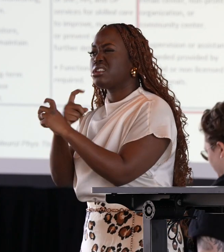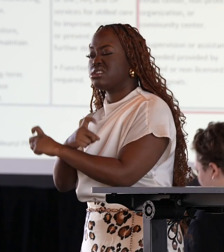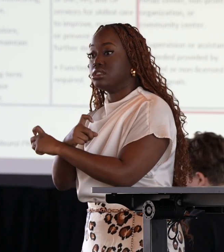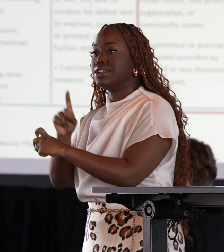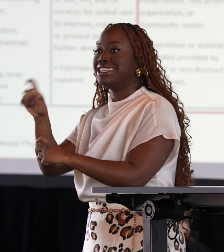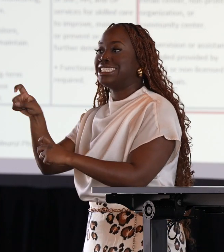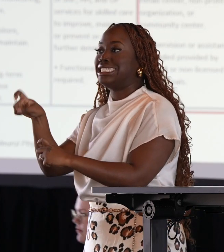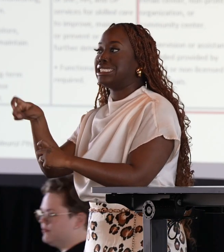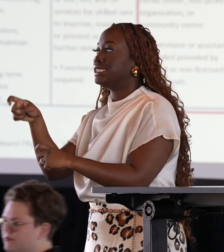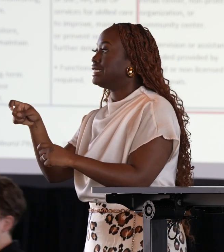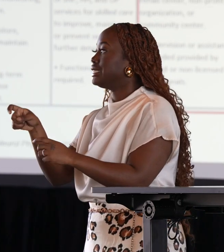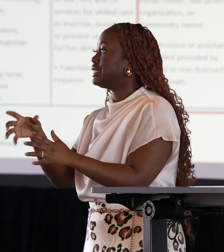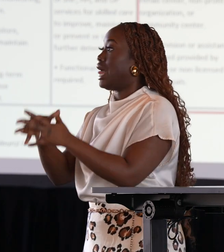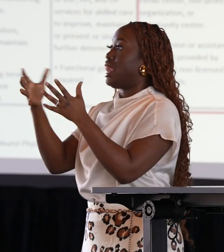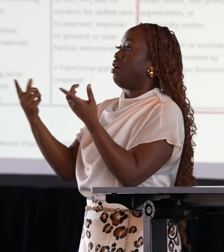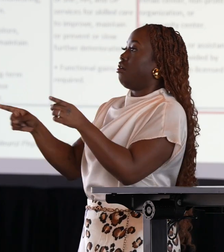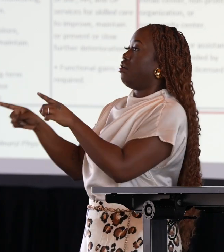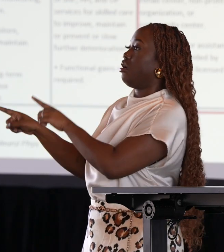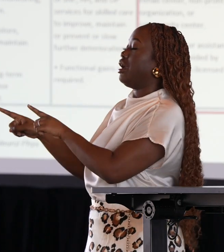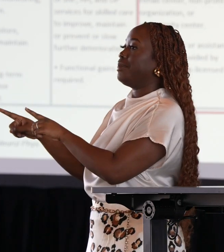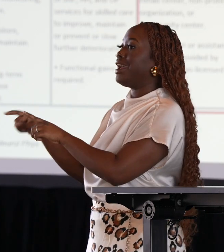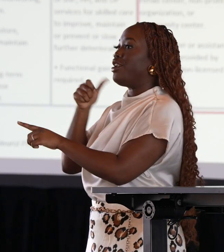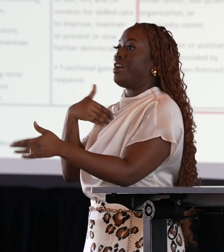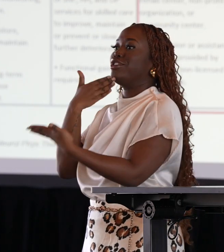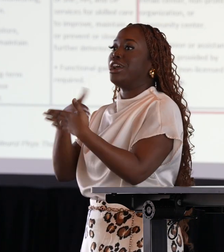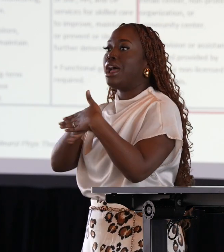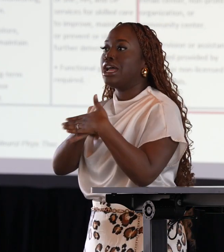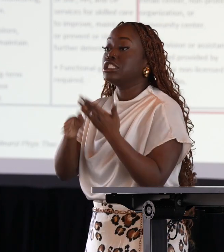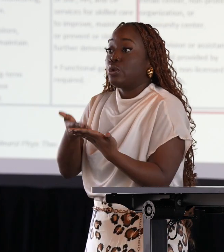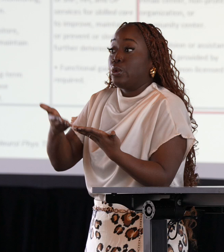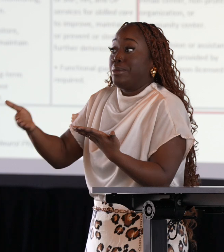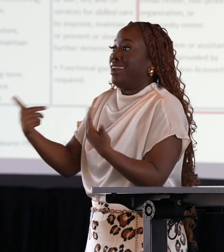needs. There's a lot more things going on my plate. I don't have good access to equipment. I have a lot of different